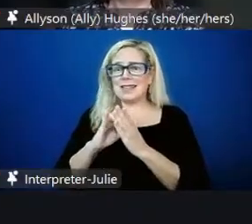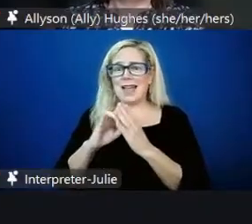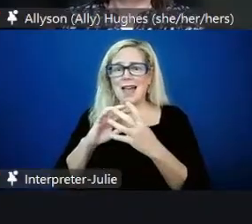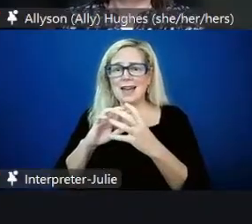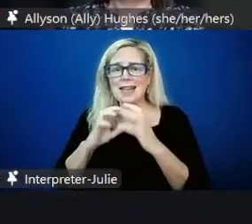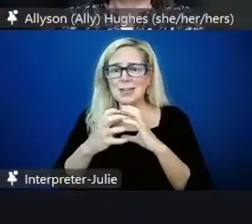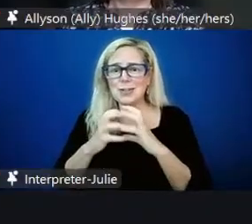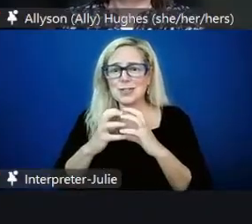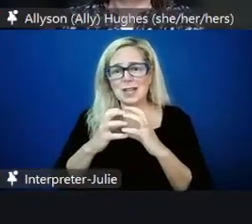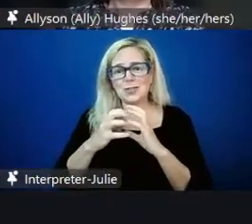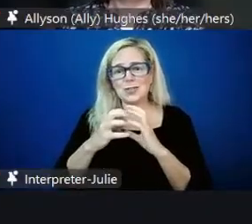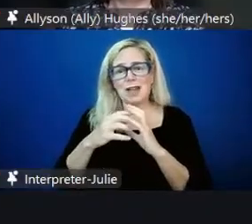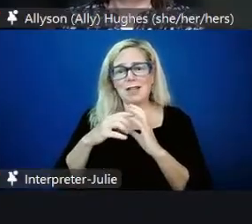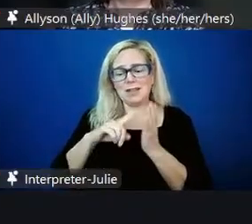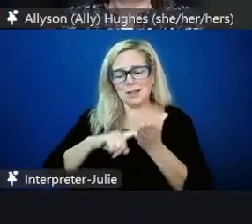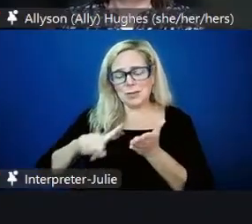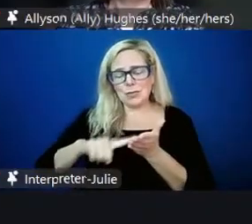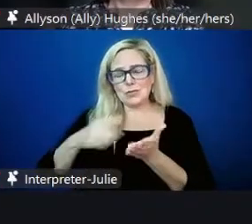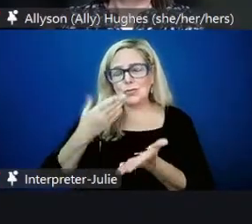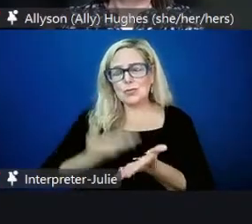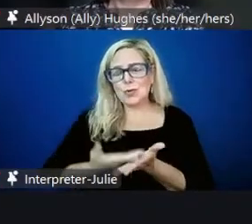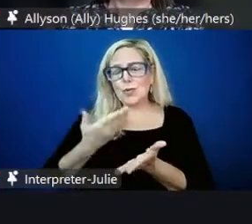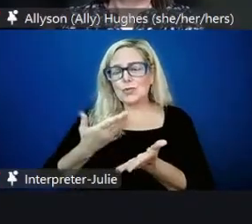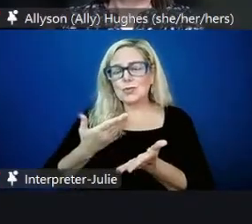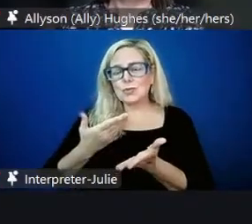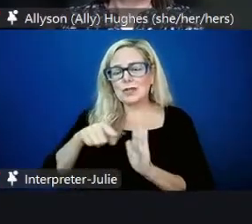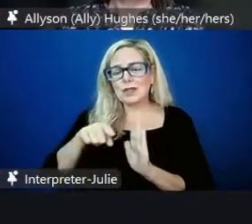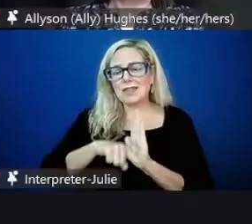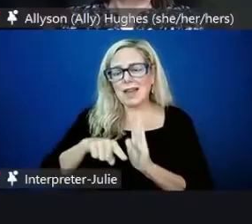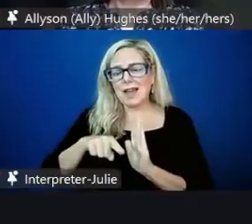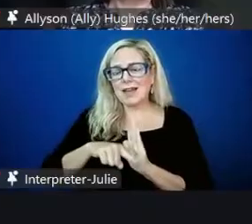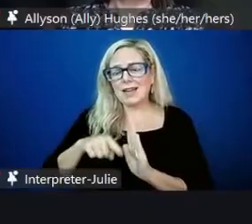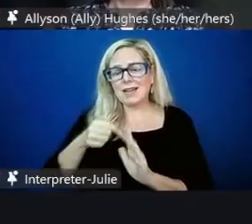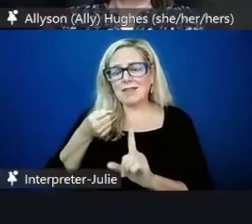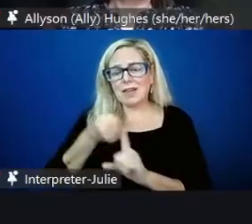us. And we also found generally a lack of understanding of queer and trans